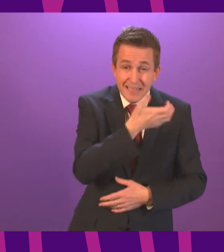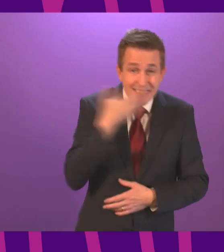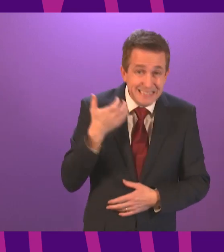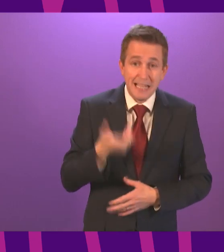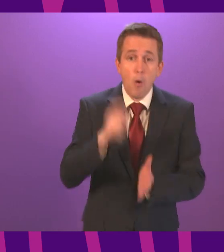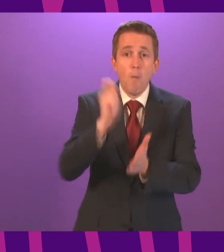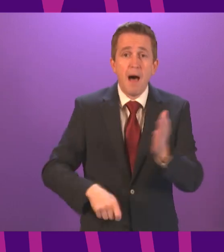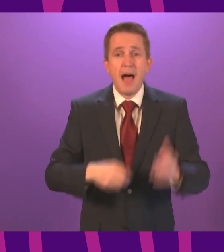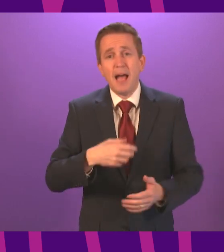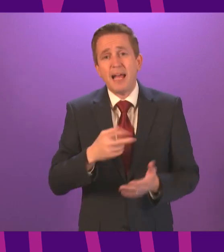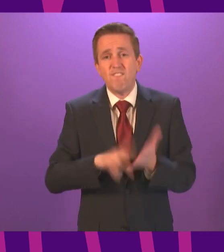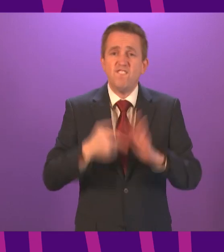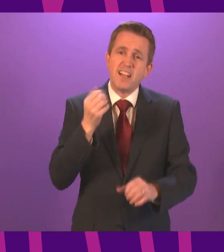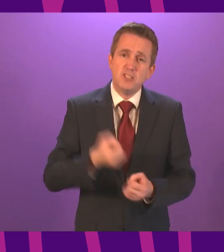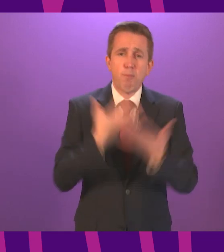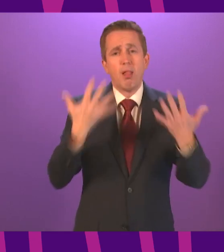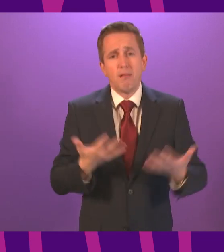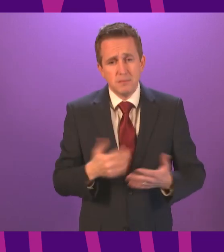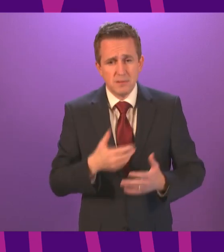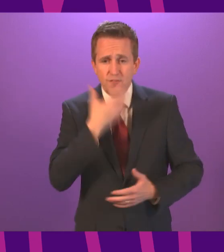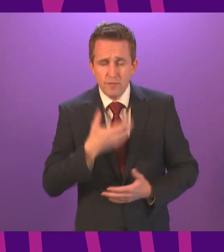The First Minister (Nicola Sturgeon): The pandemic has had a significant financial